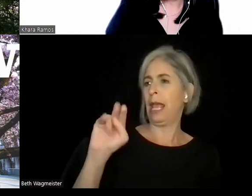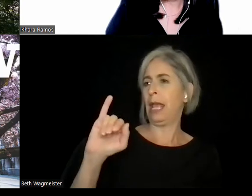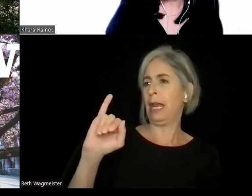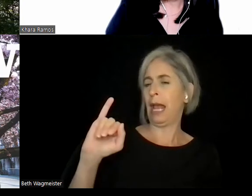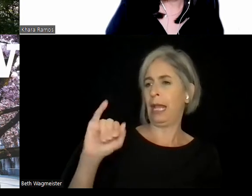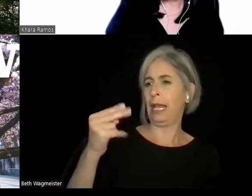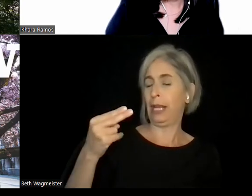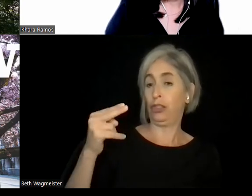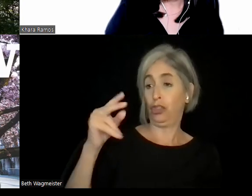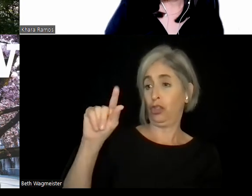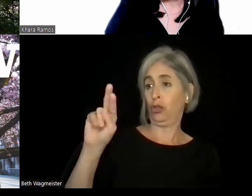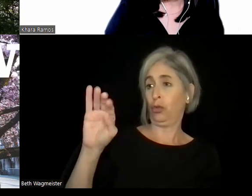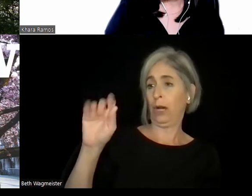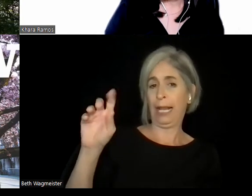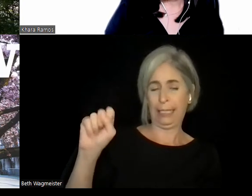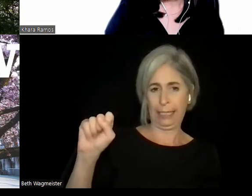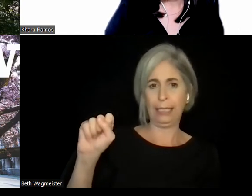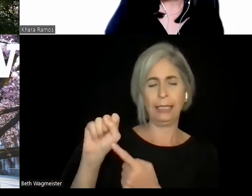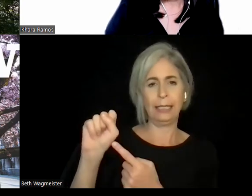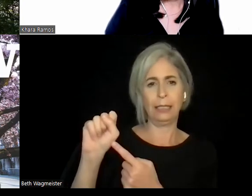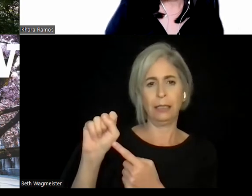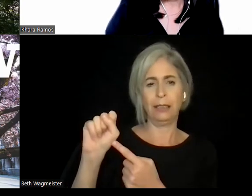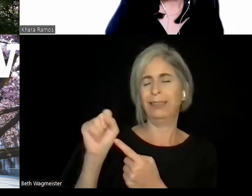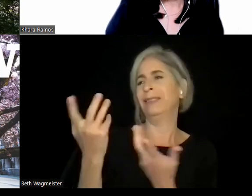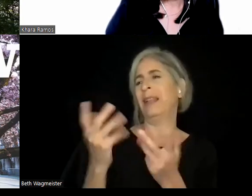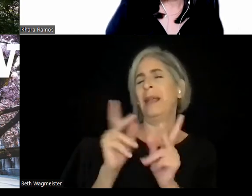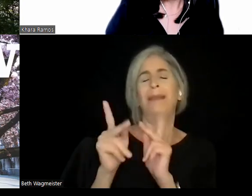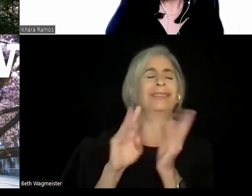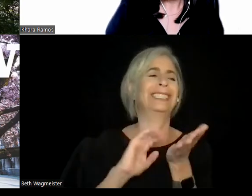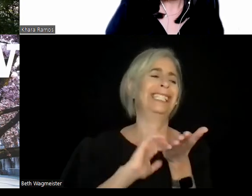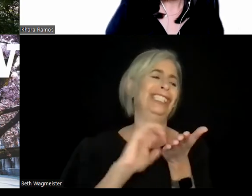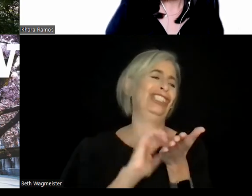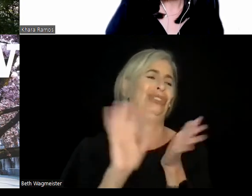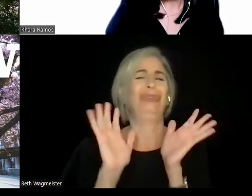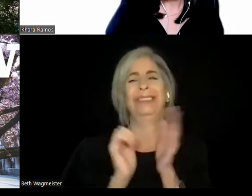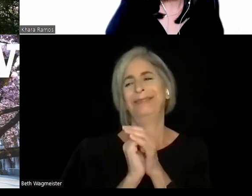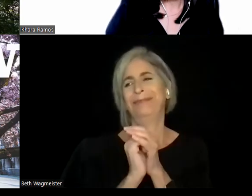Well, one thing that I have noticed,